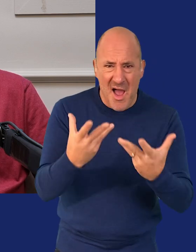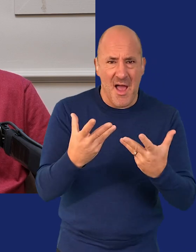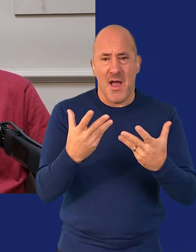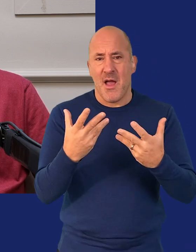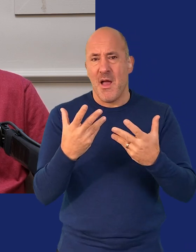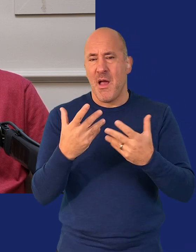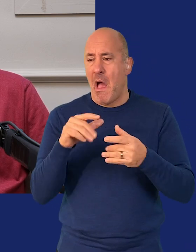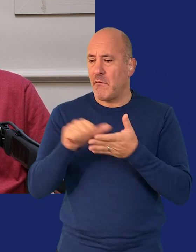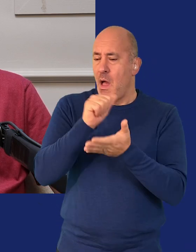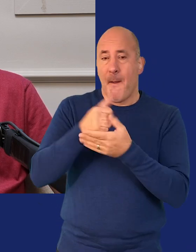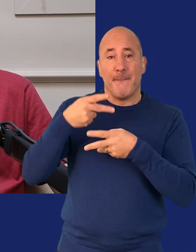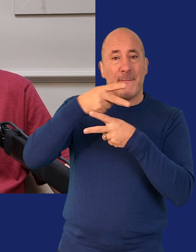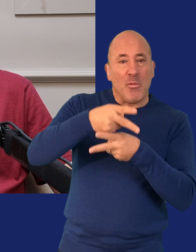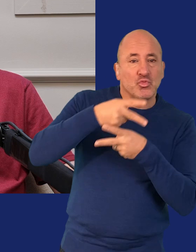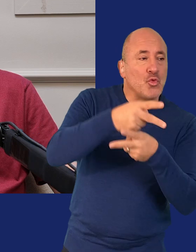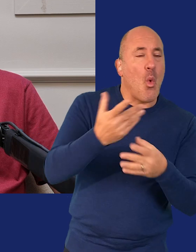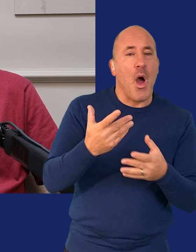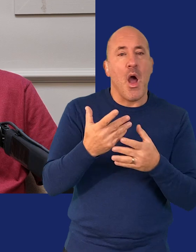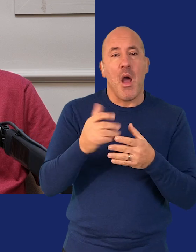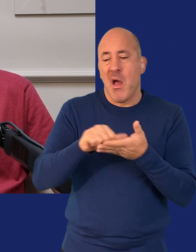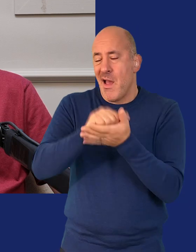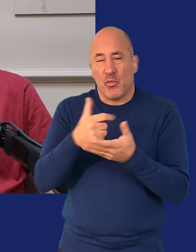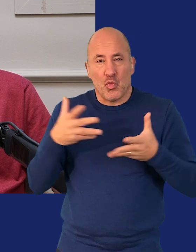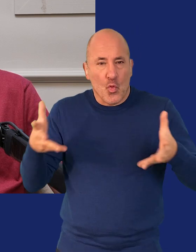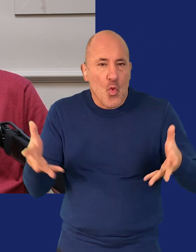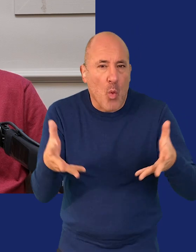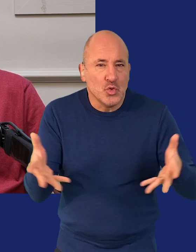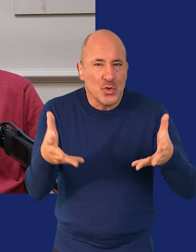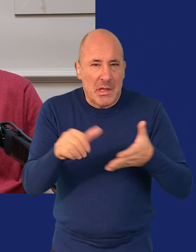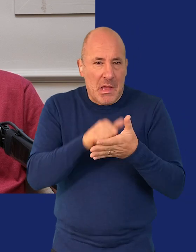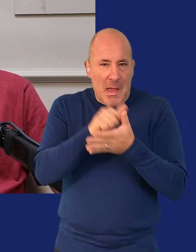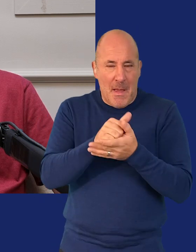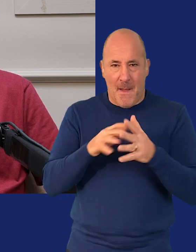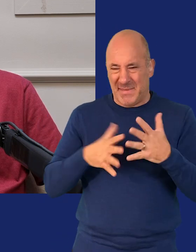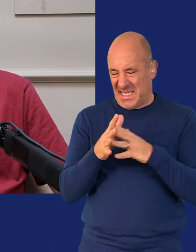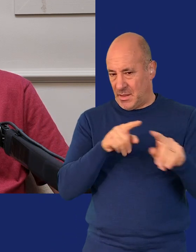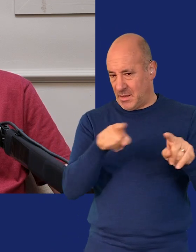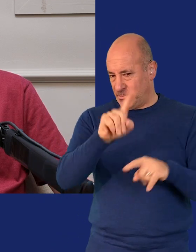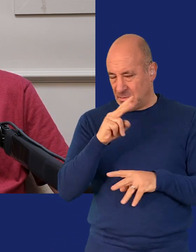having those, um, you know, mentoring and coaching and all of that so that we can see that these people can progress.